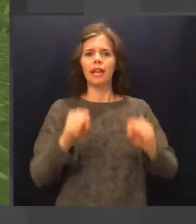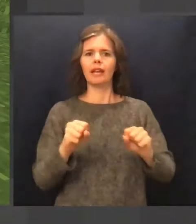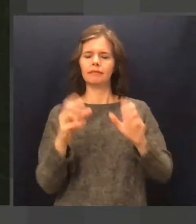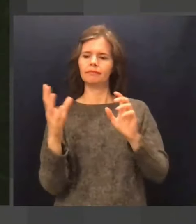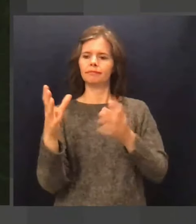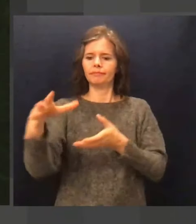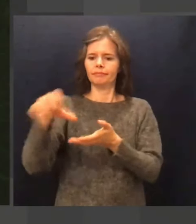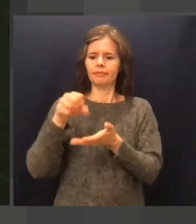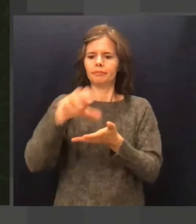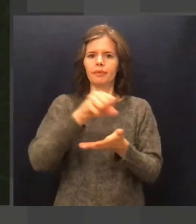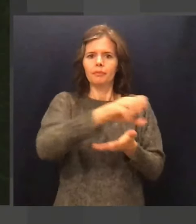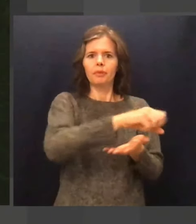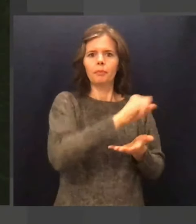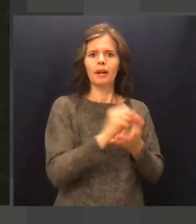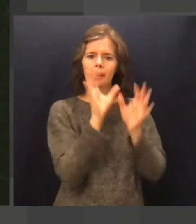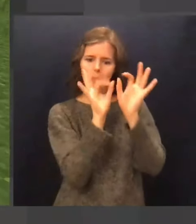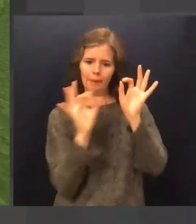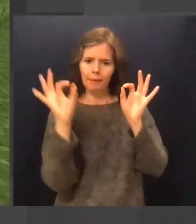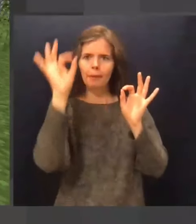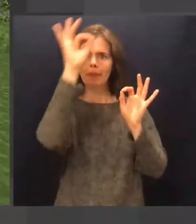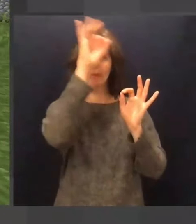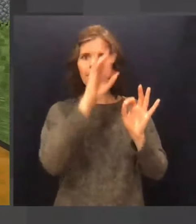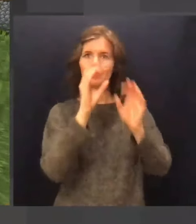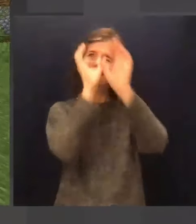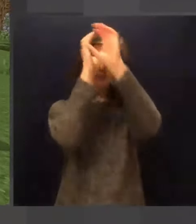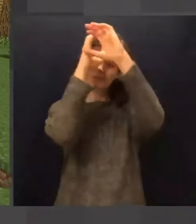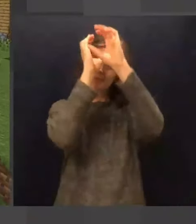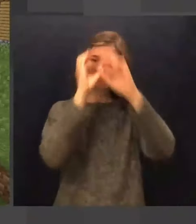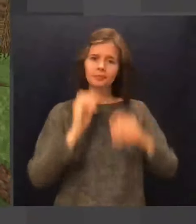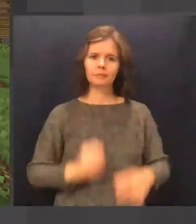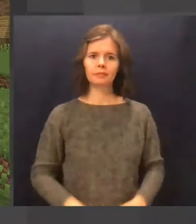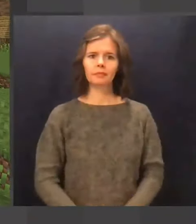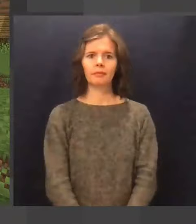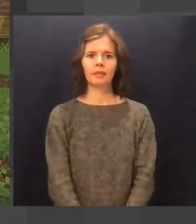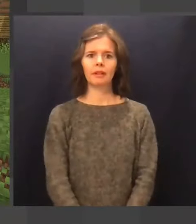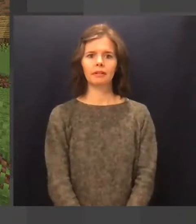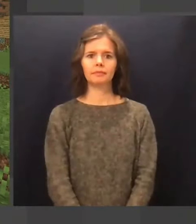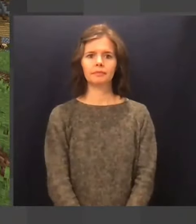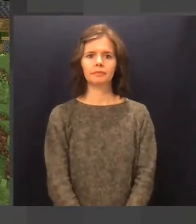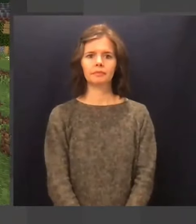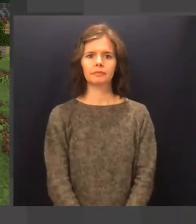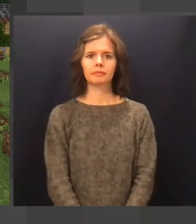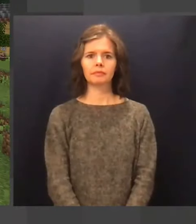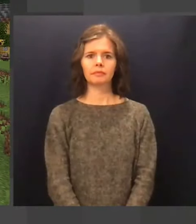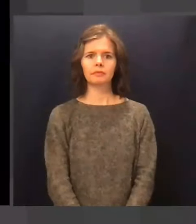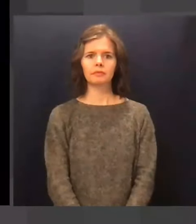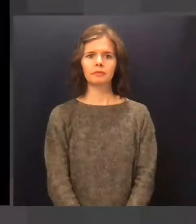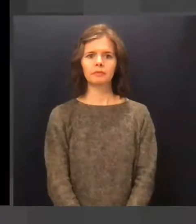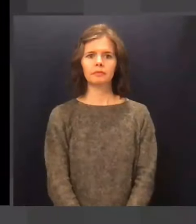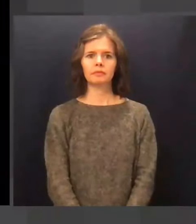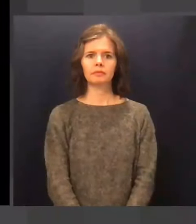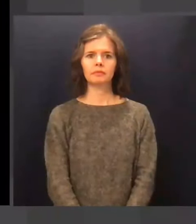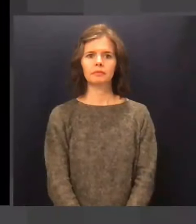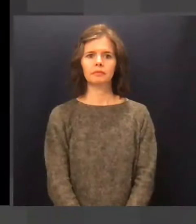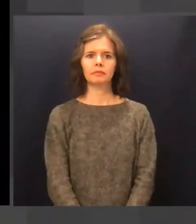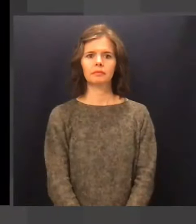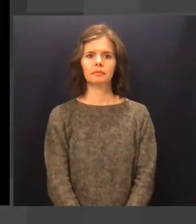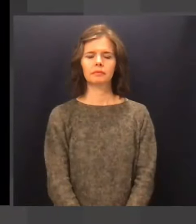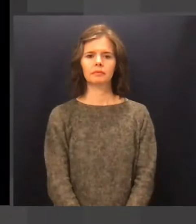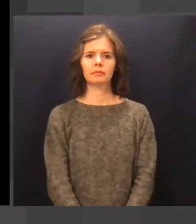CAN CRAFT A TELESCOPE.